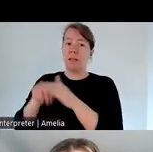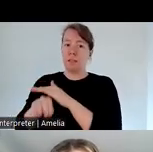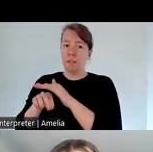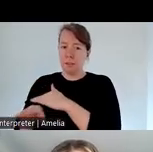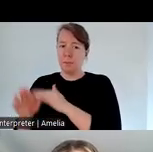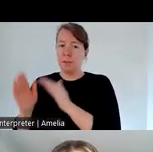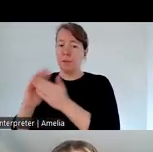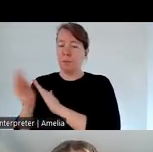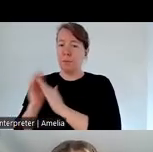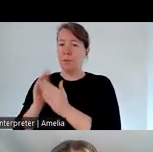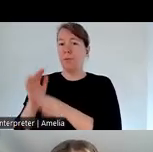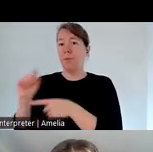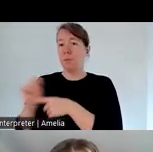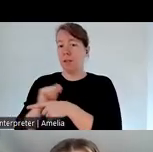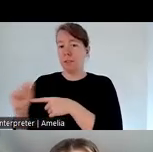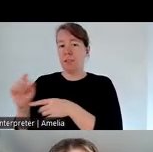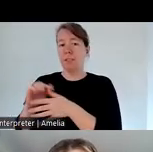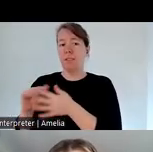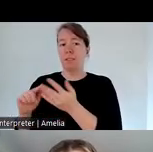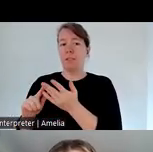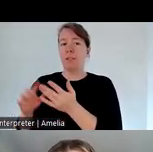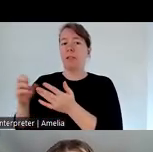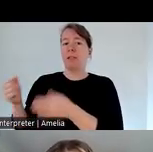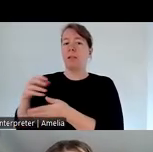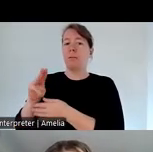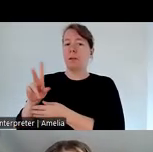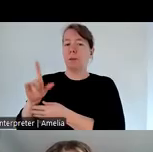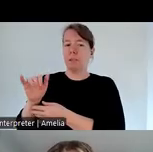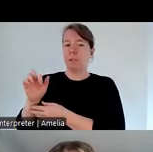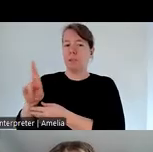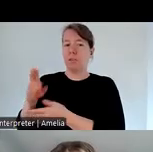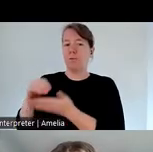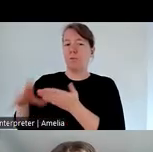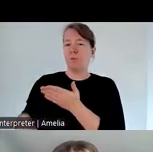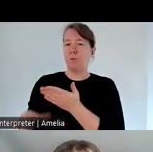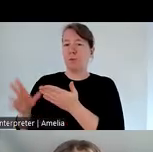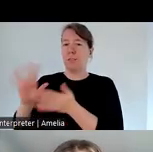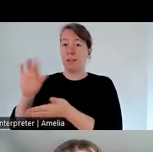and from the McMaster Student and Alumni Accessibility Council.